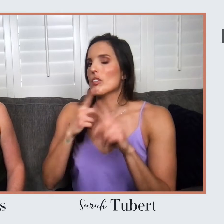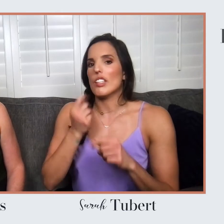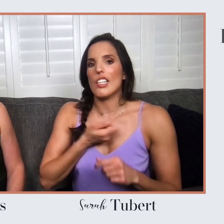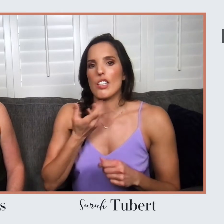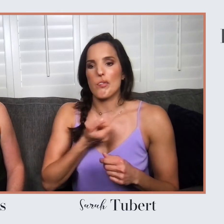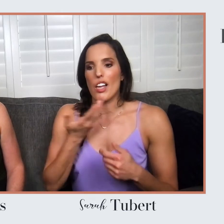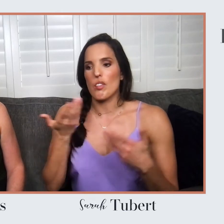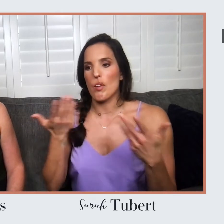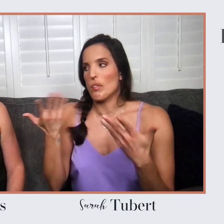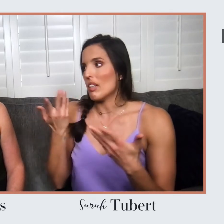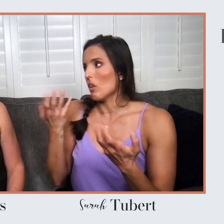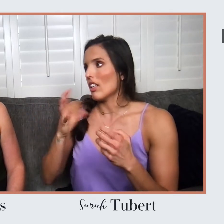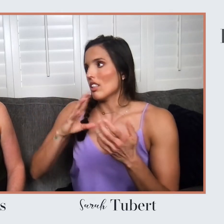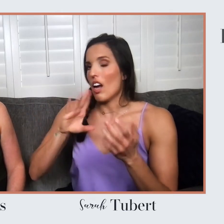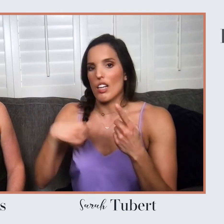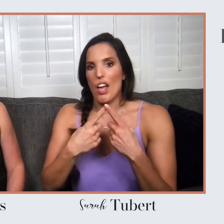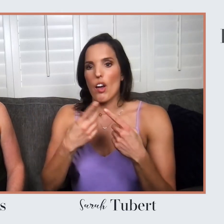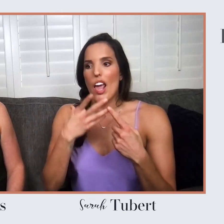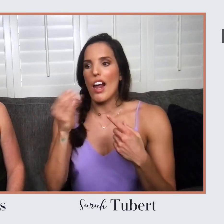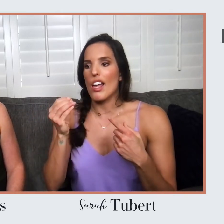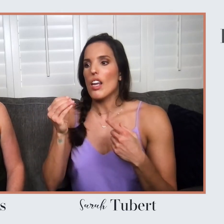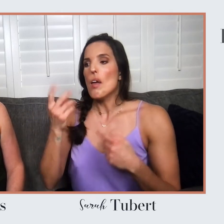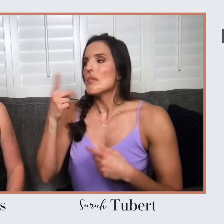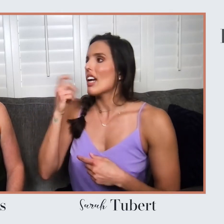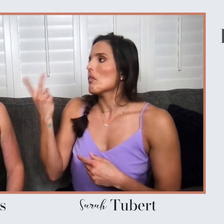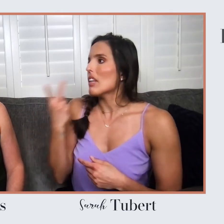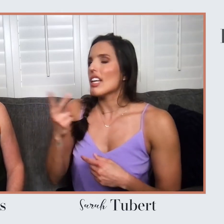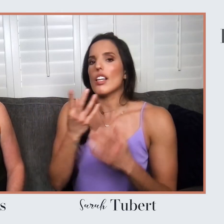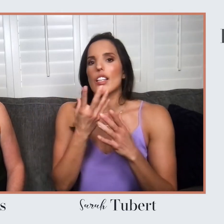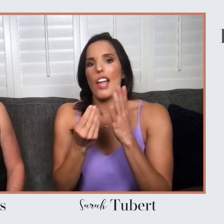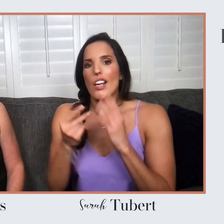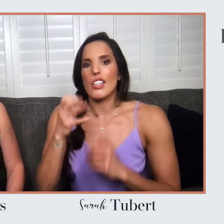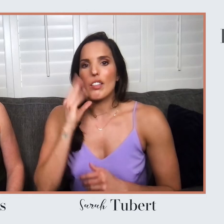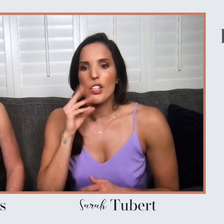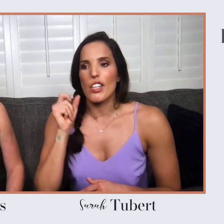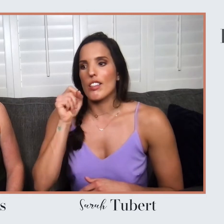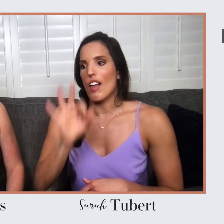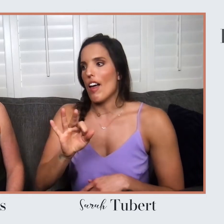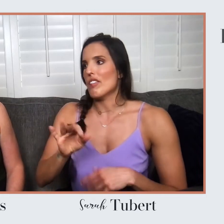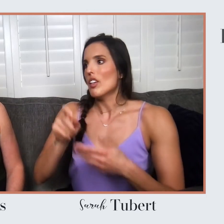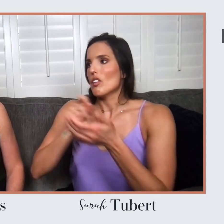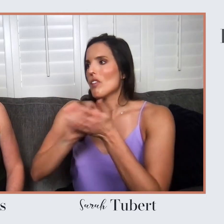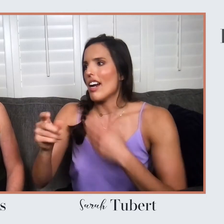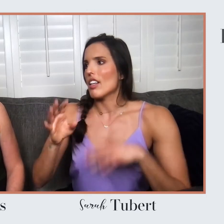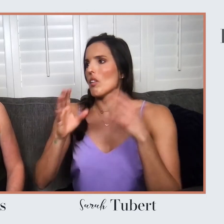to really express what we want to talk about, and because we lack the experience of writing